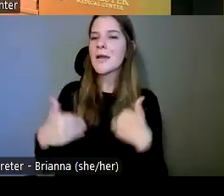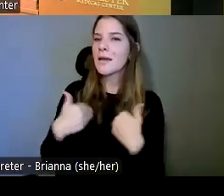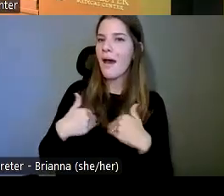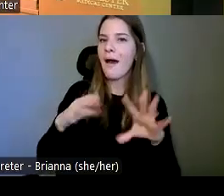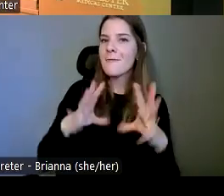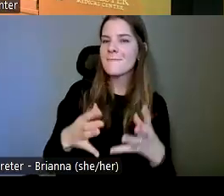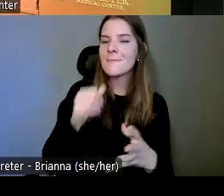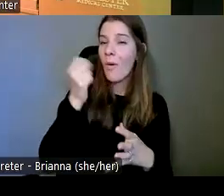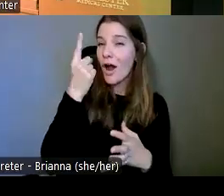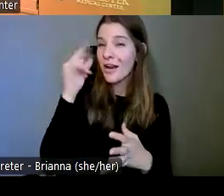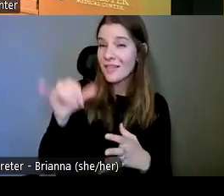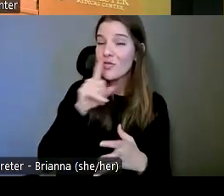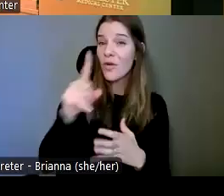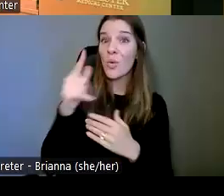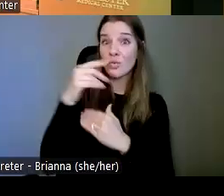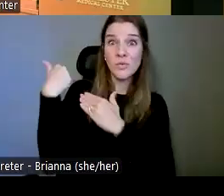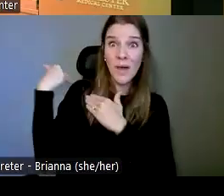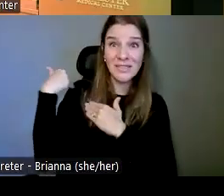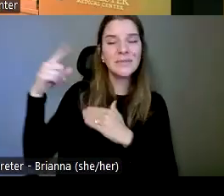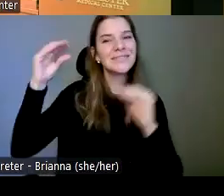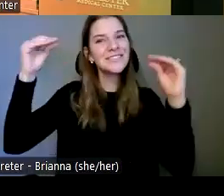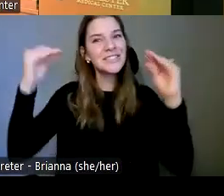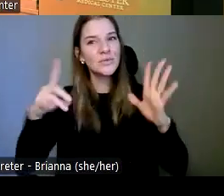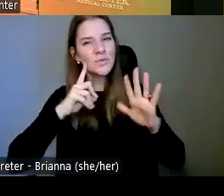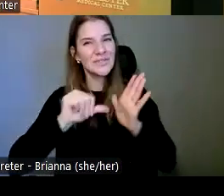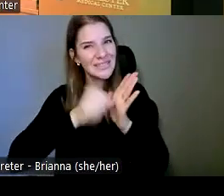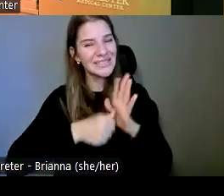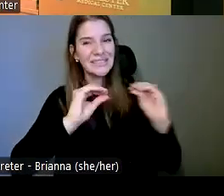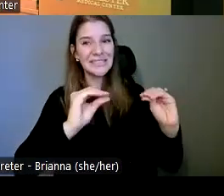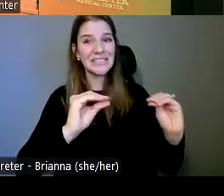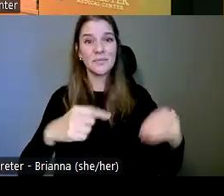the responsibility of teachers to teach them. So what we have is horseshoe farm has a longitudinal